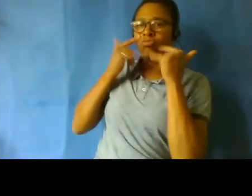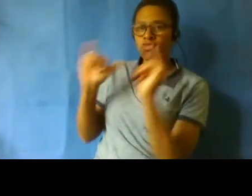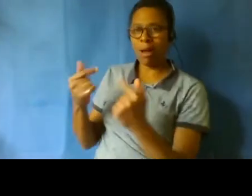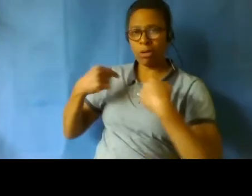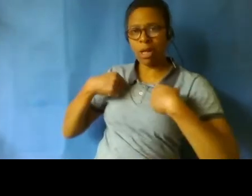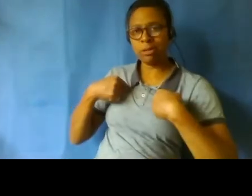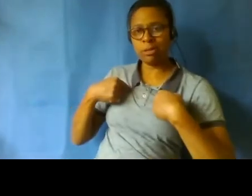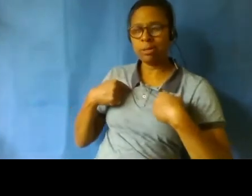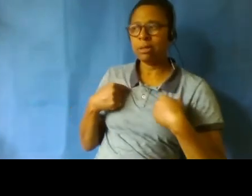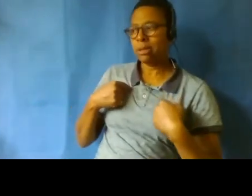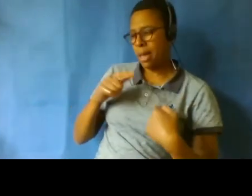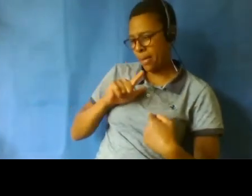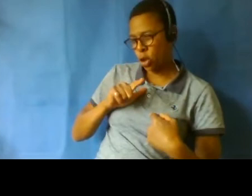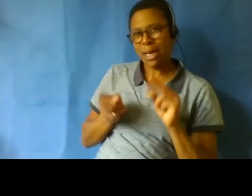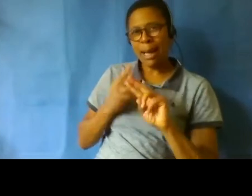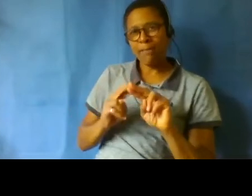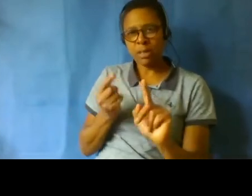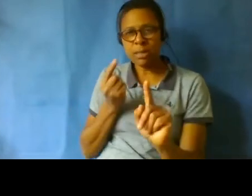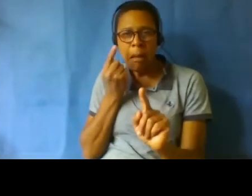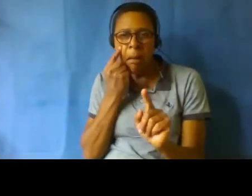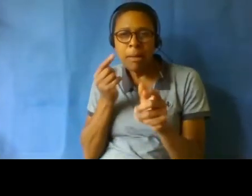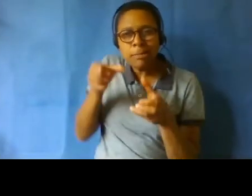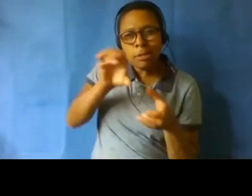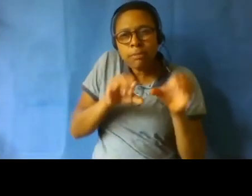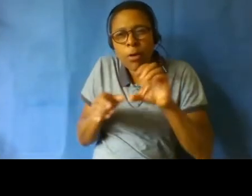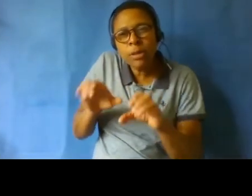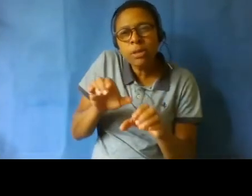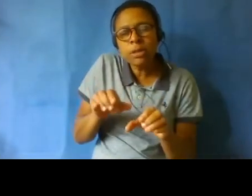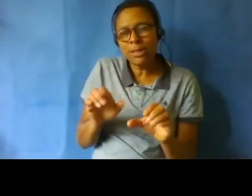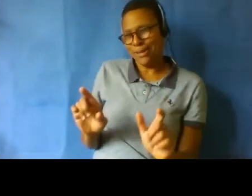experimental many black people I know are already expressing reluctance to use